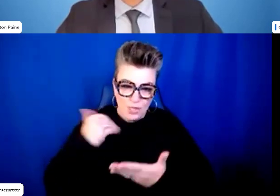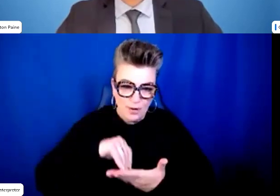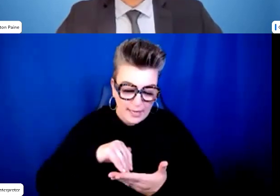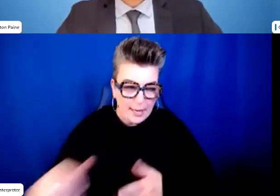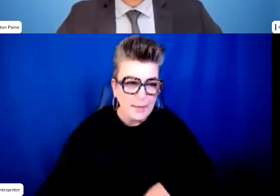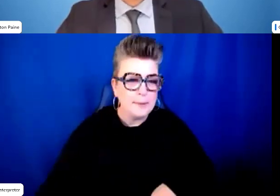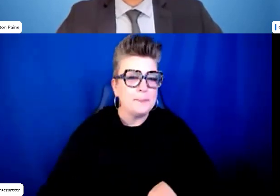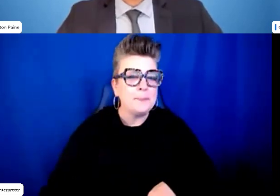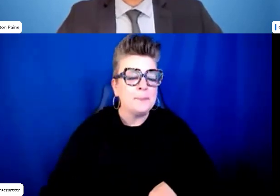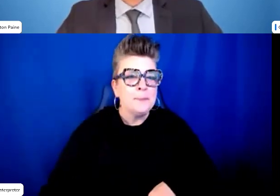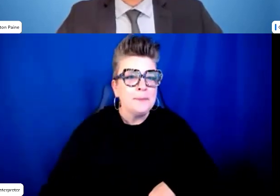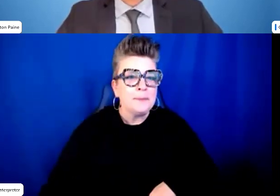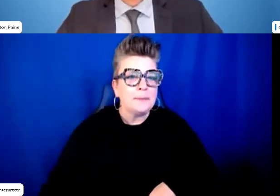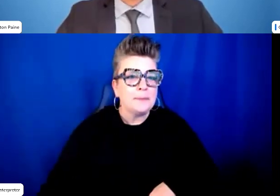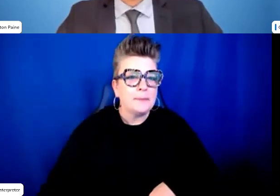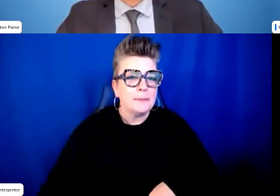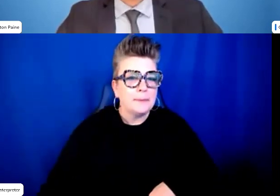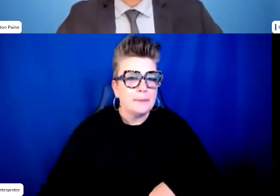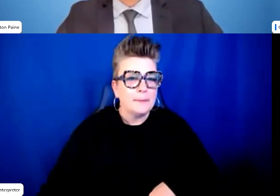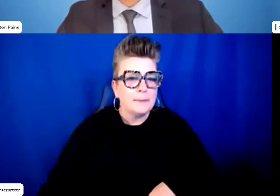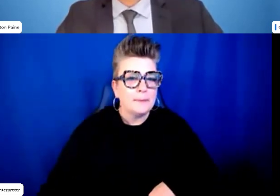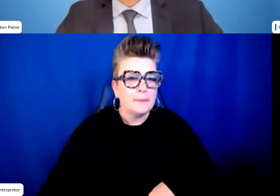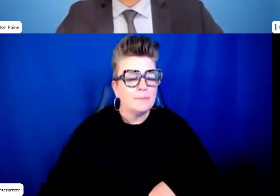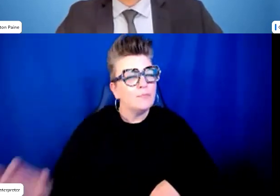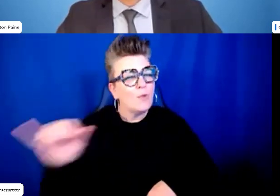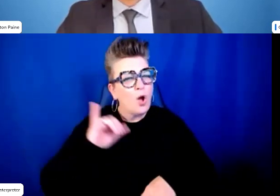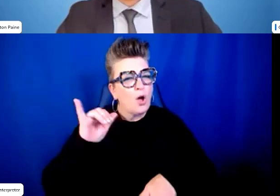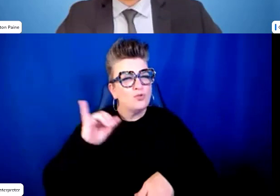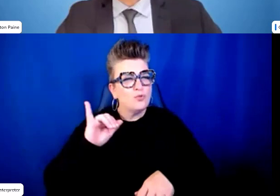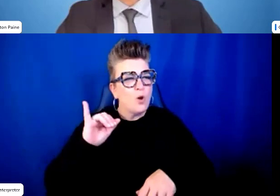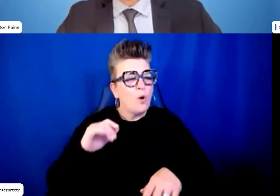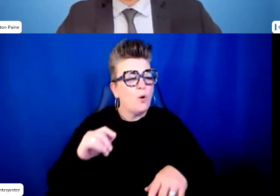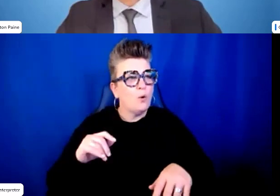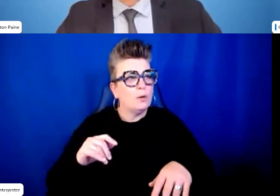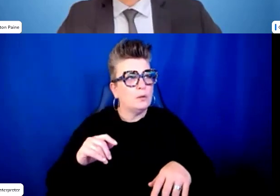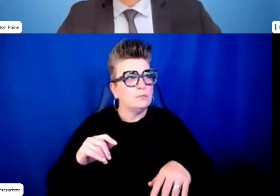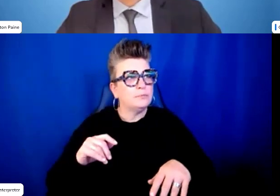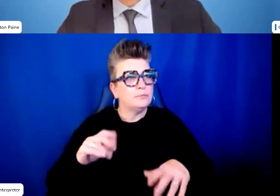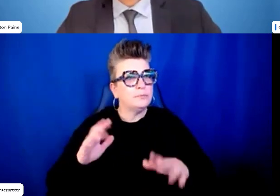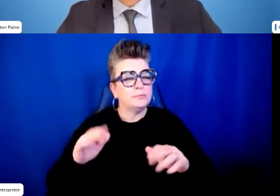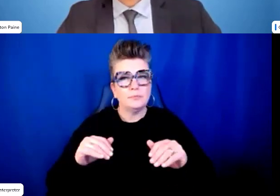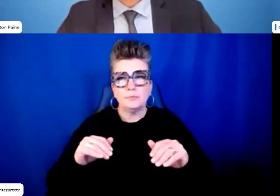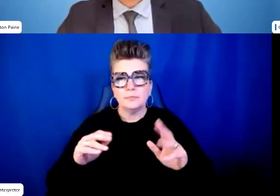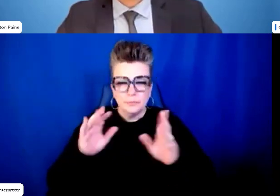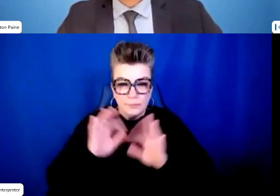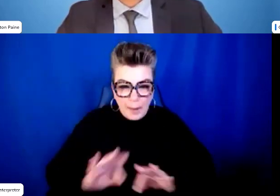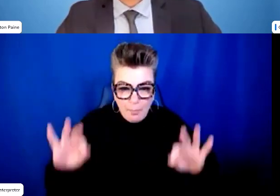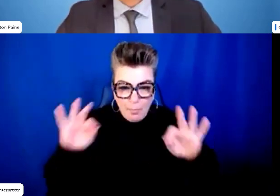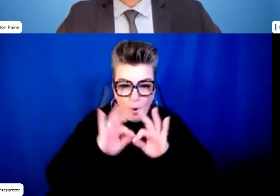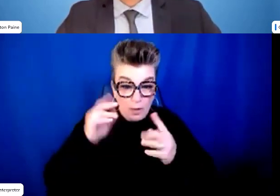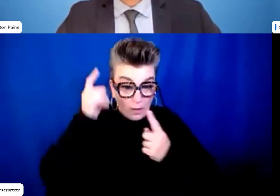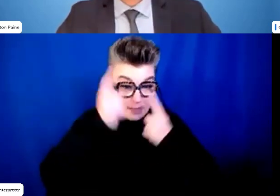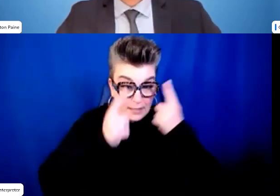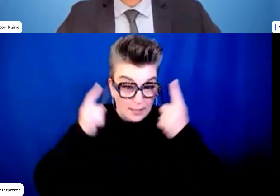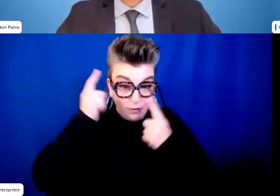There's also, I think, a sort of important consideration here that sometimes, you know, secondary research